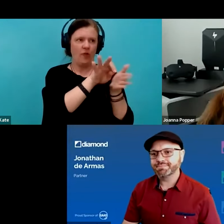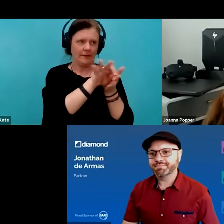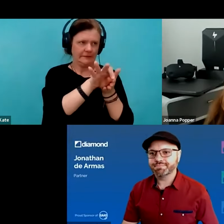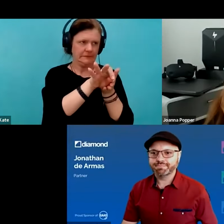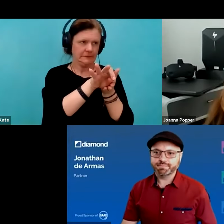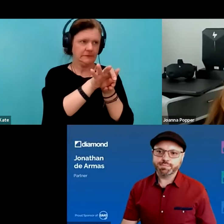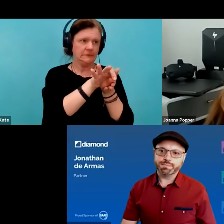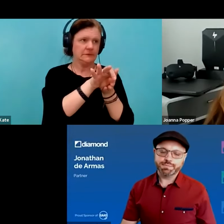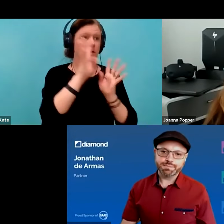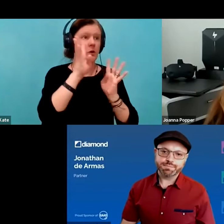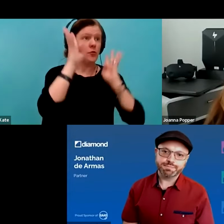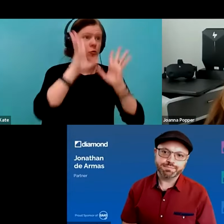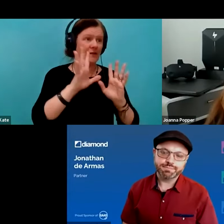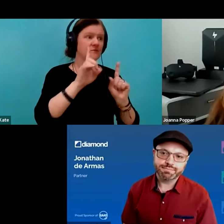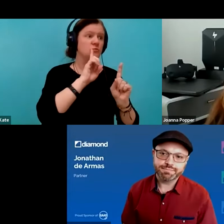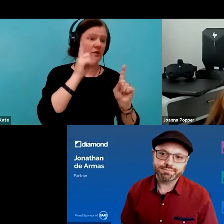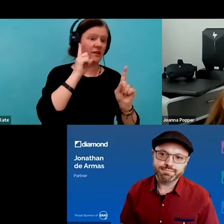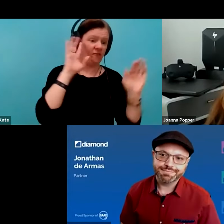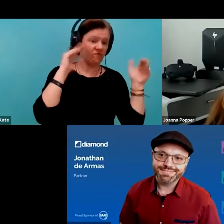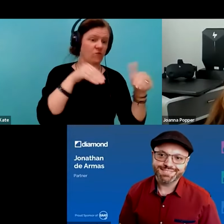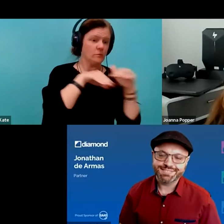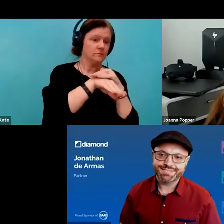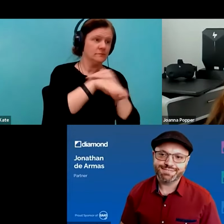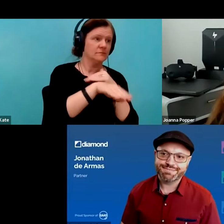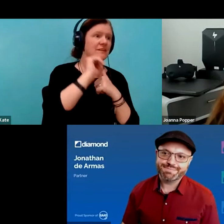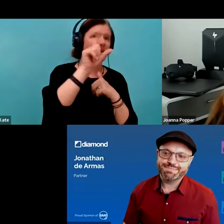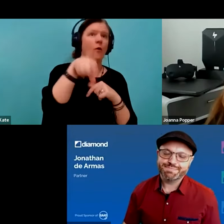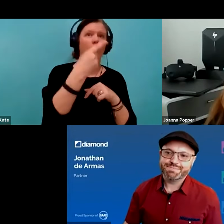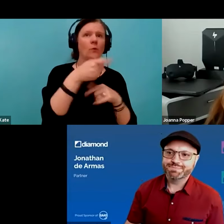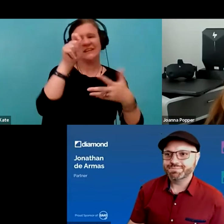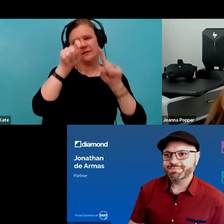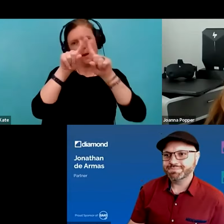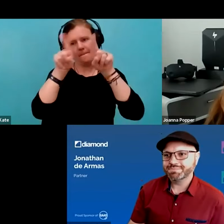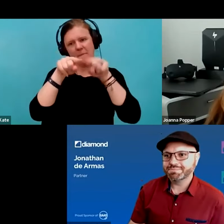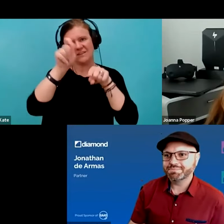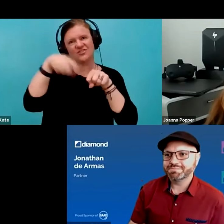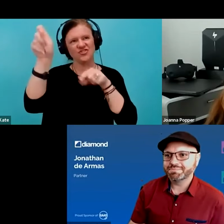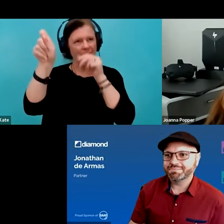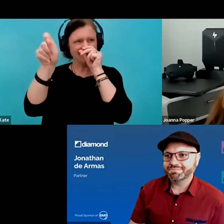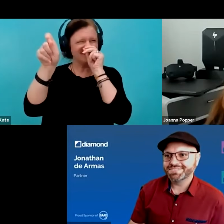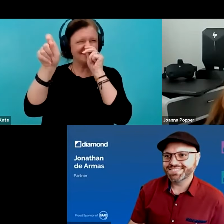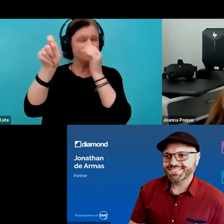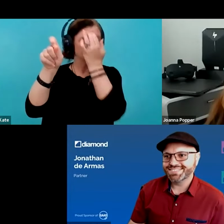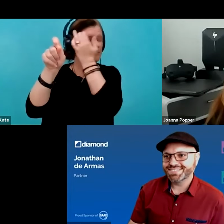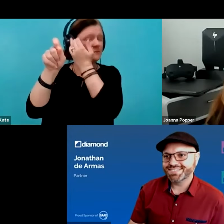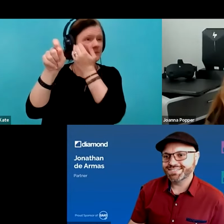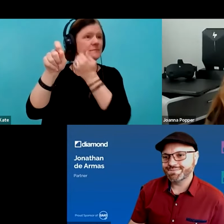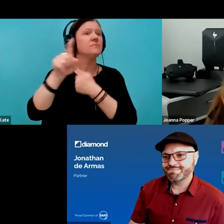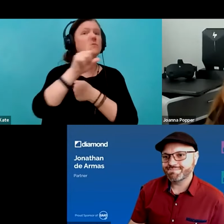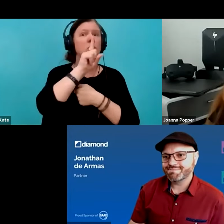Chadwick Turner: That focusing on accessibility isn't just another checkbox on your development schedule, it's actually going to make a better experience.